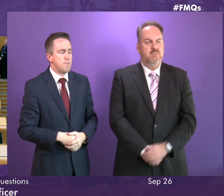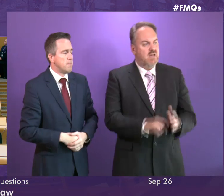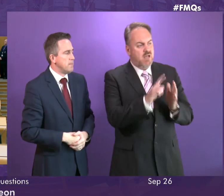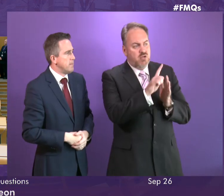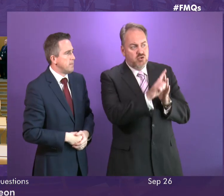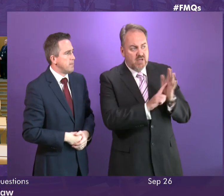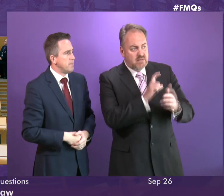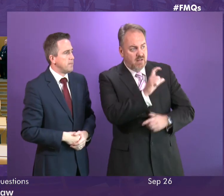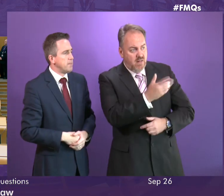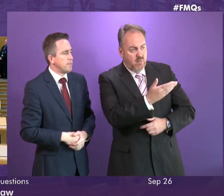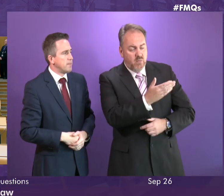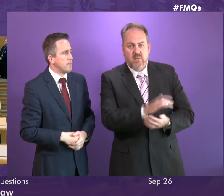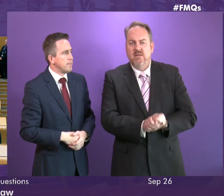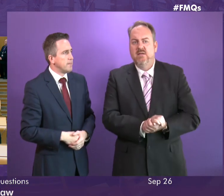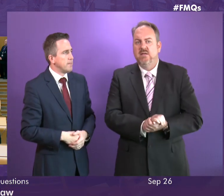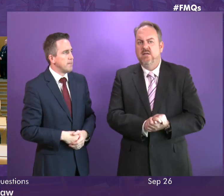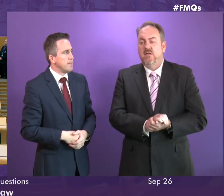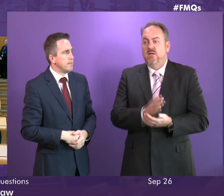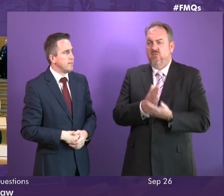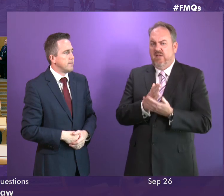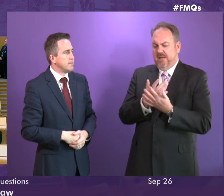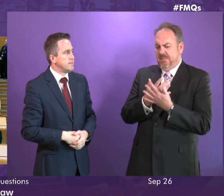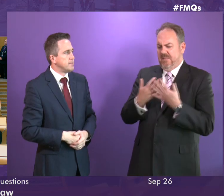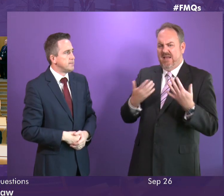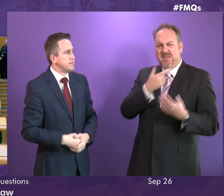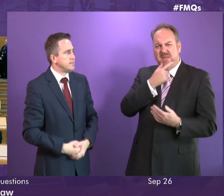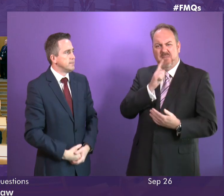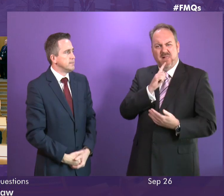Jackson Carlaw: The problem is that many people who should